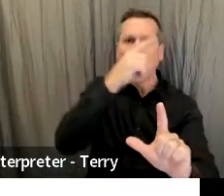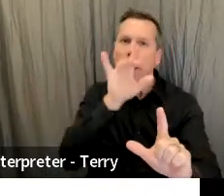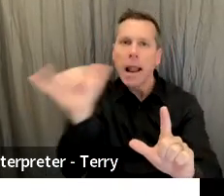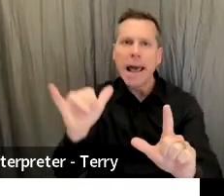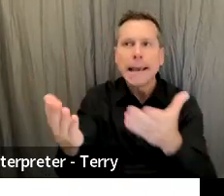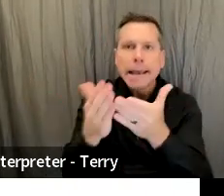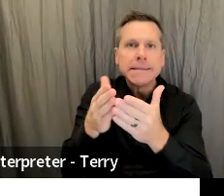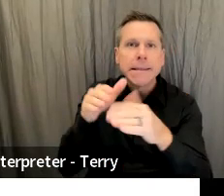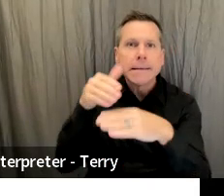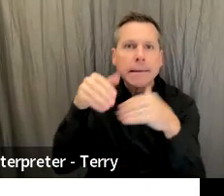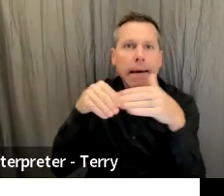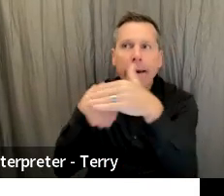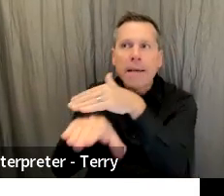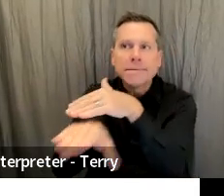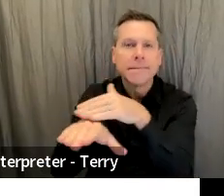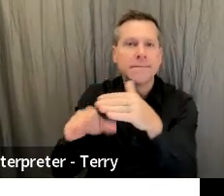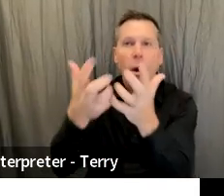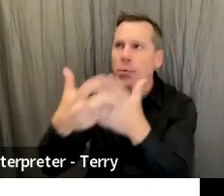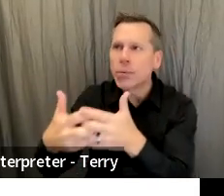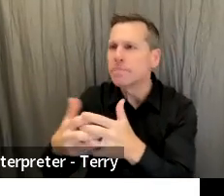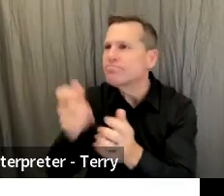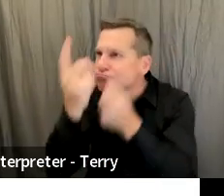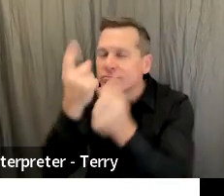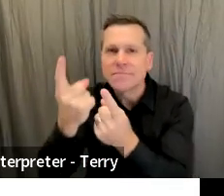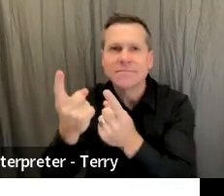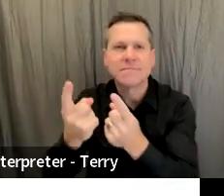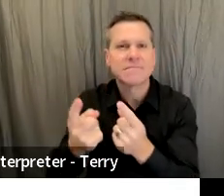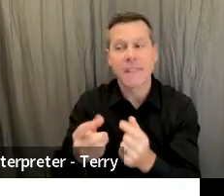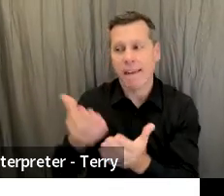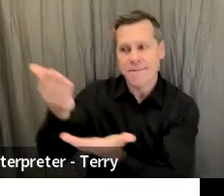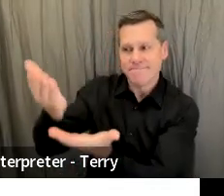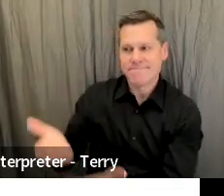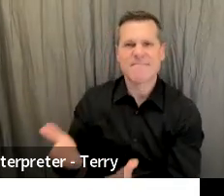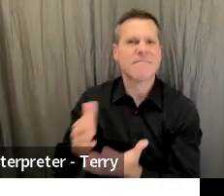So what we're going to do is we're going to go through the different parts of this